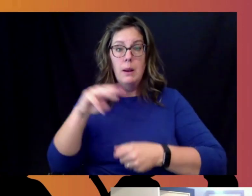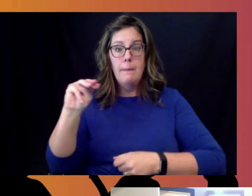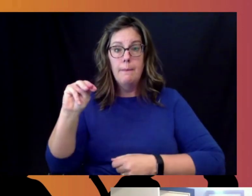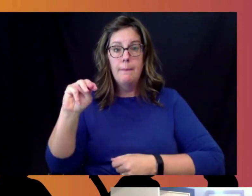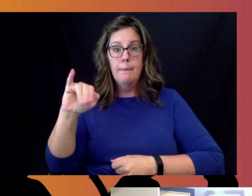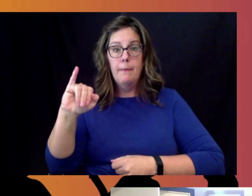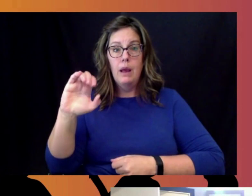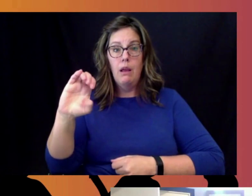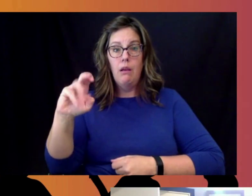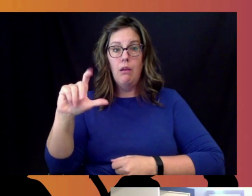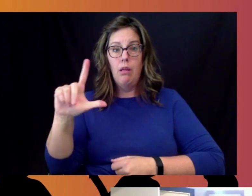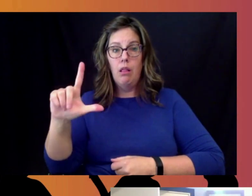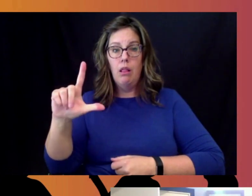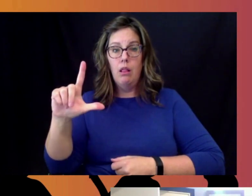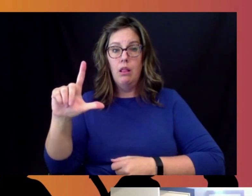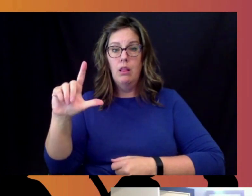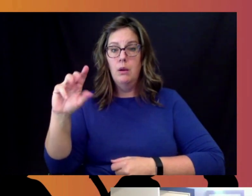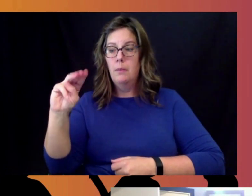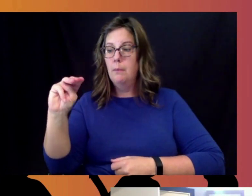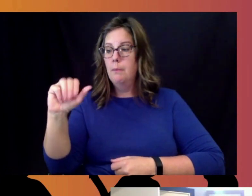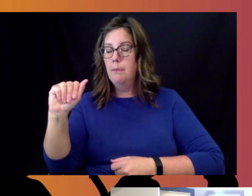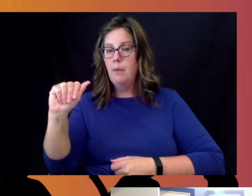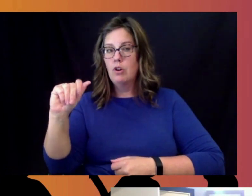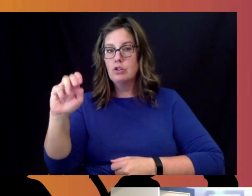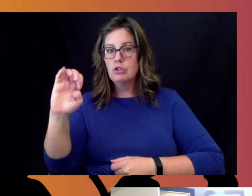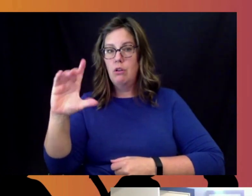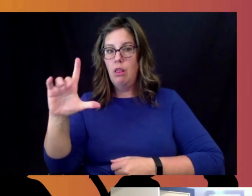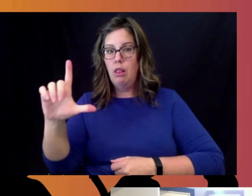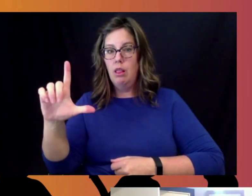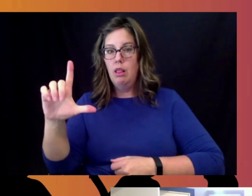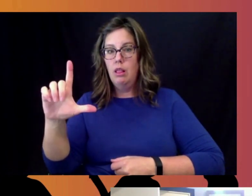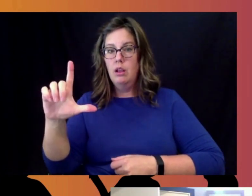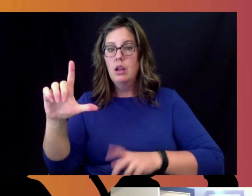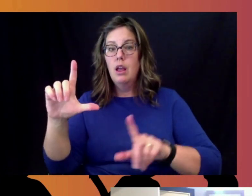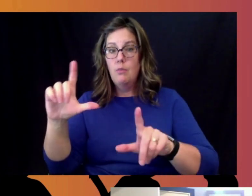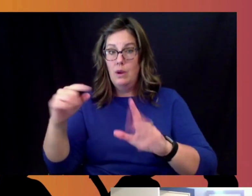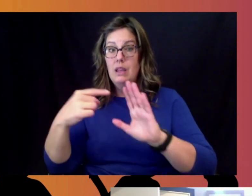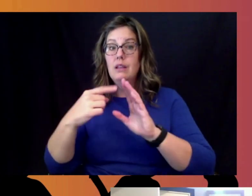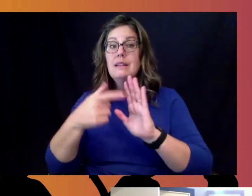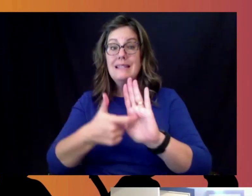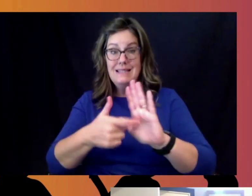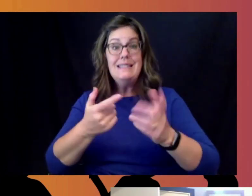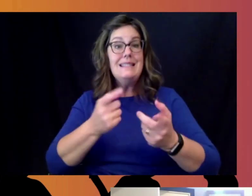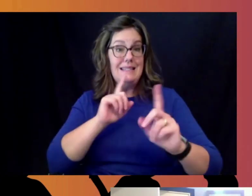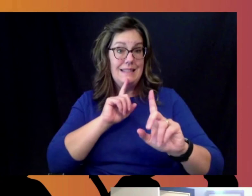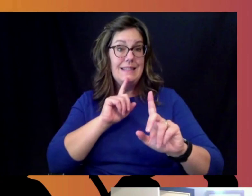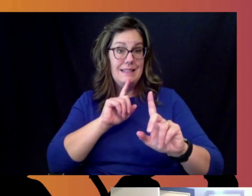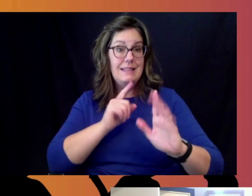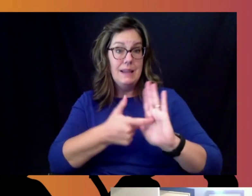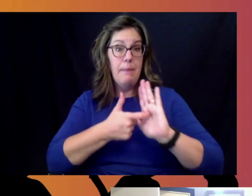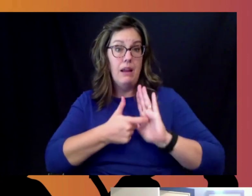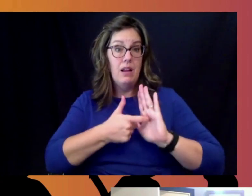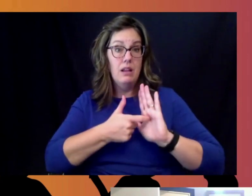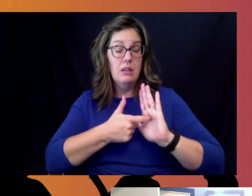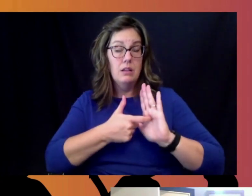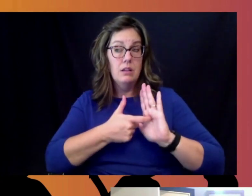of his murder be released it was released later that day um the firing of the officers officers